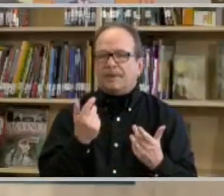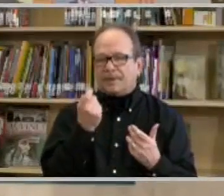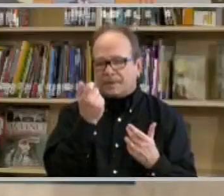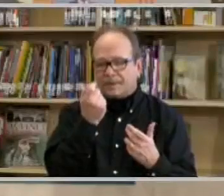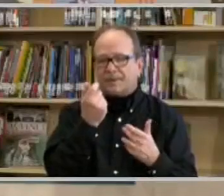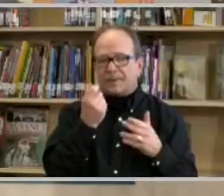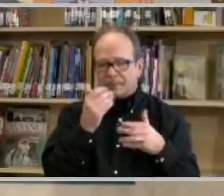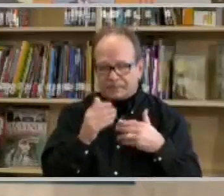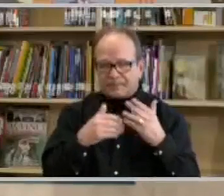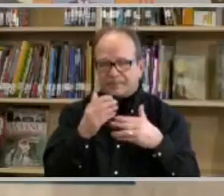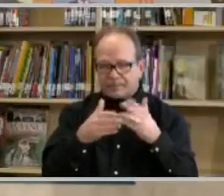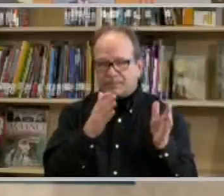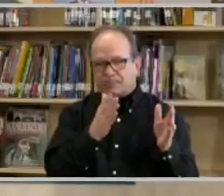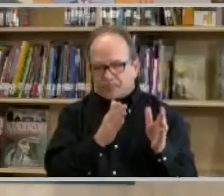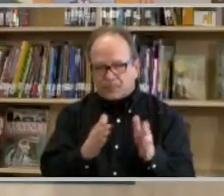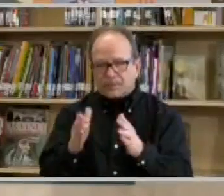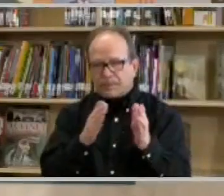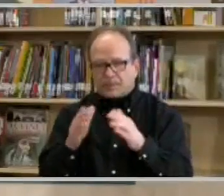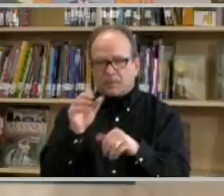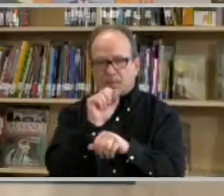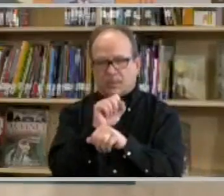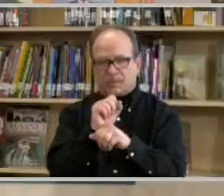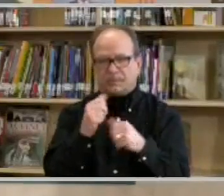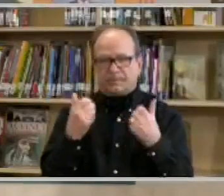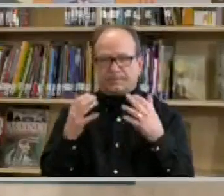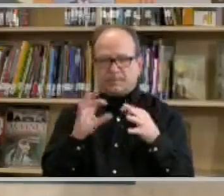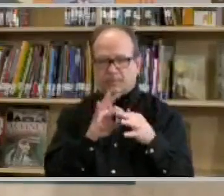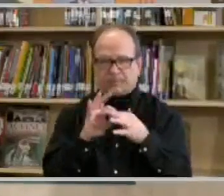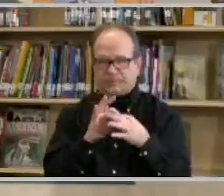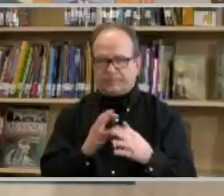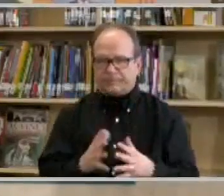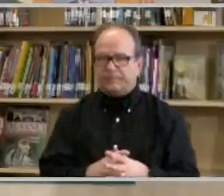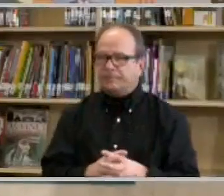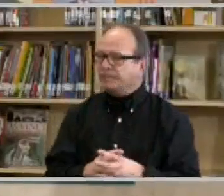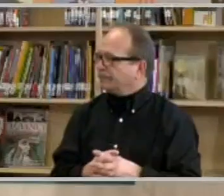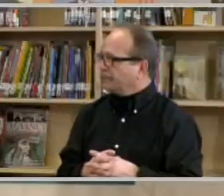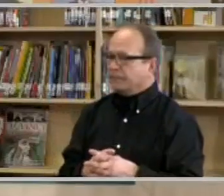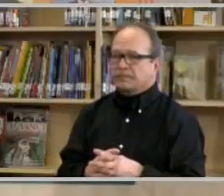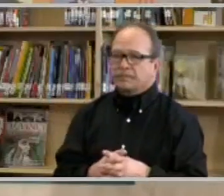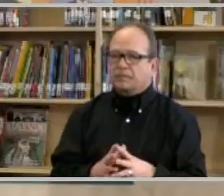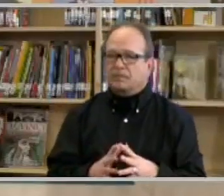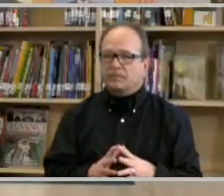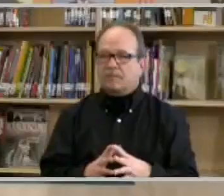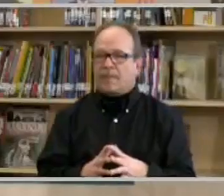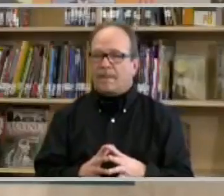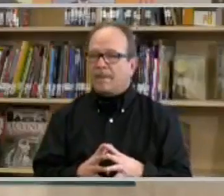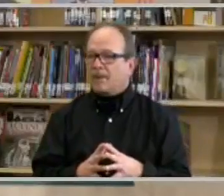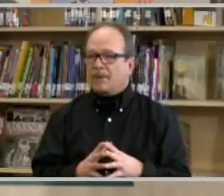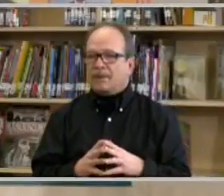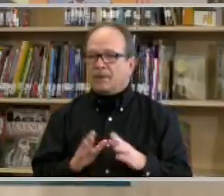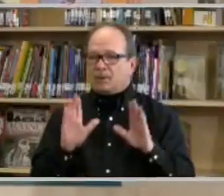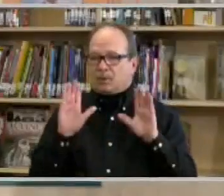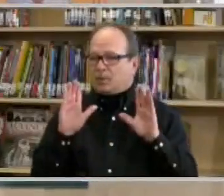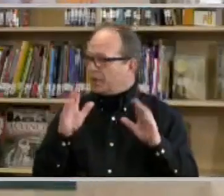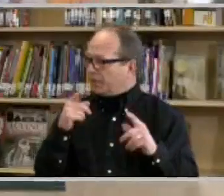THAT PIECEMEAL, WE REALLY NEED A COMPREHENSIVE STRATEGY TO DO THAT.